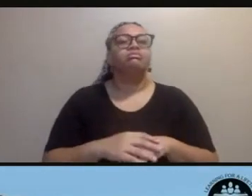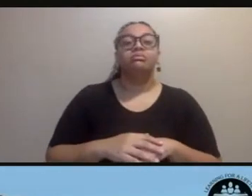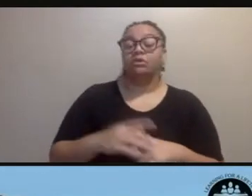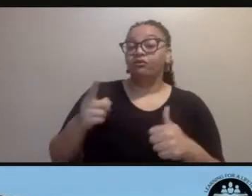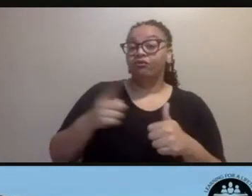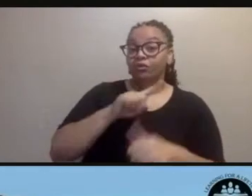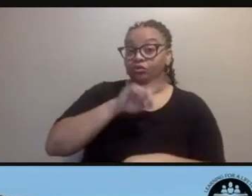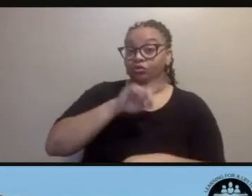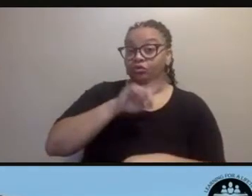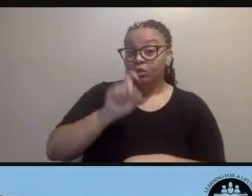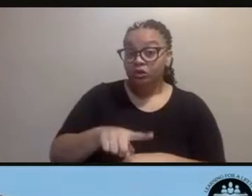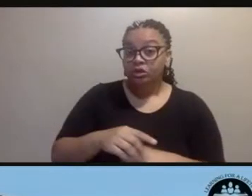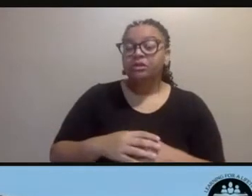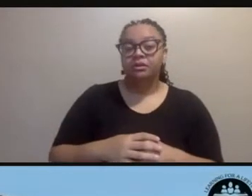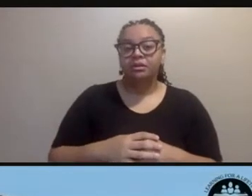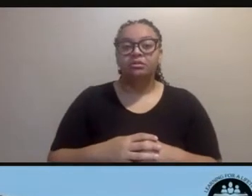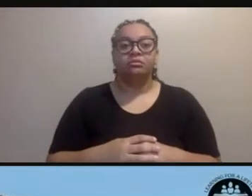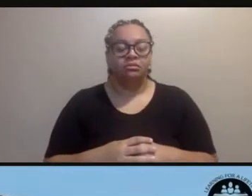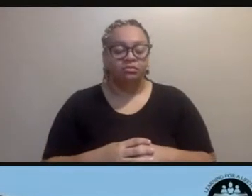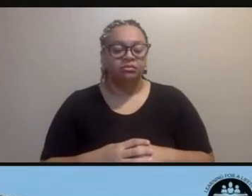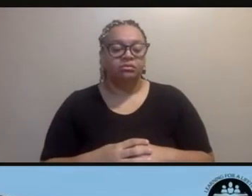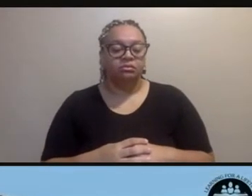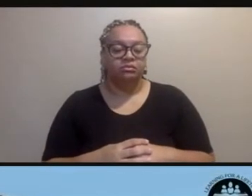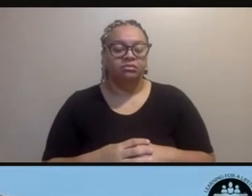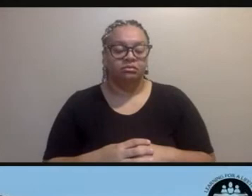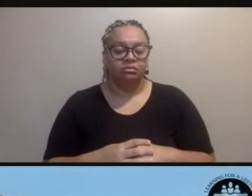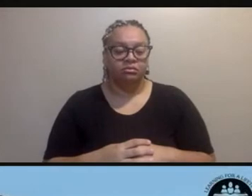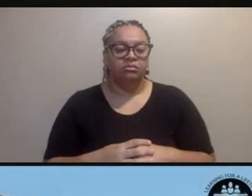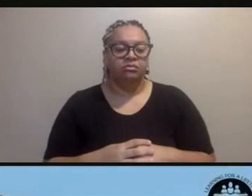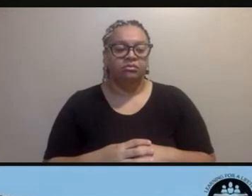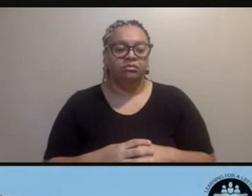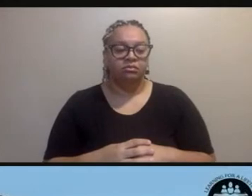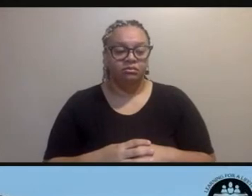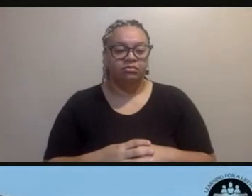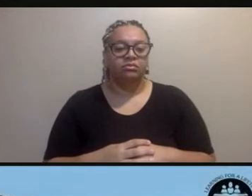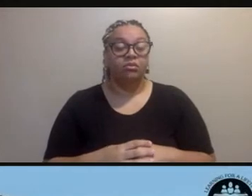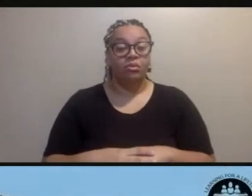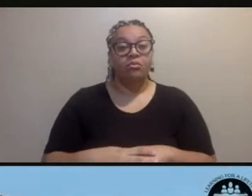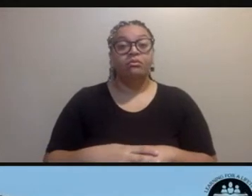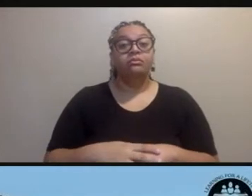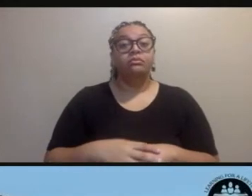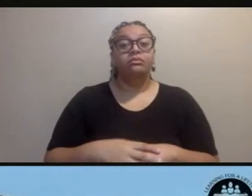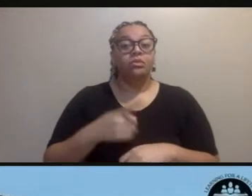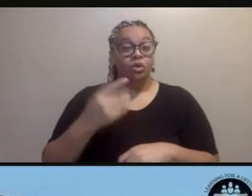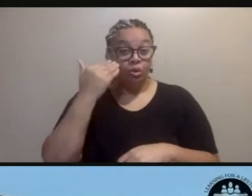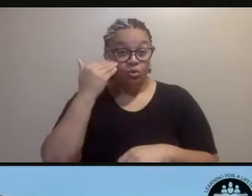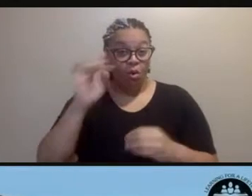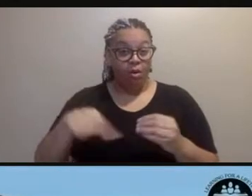ADVANCE. I DID.